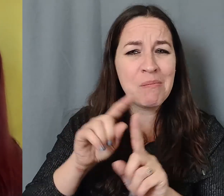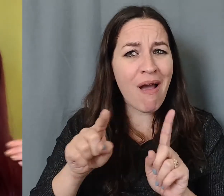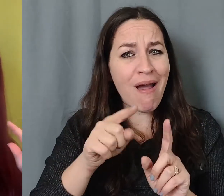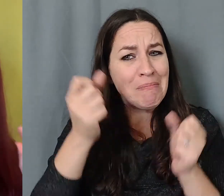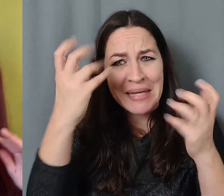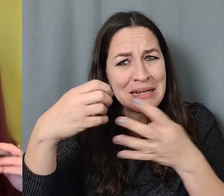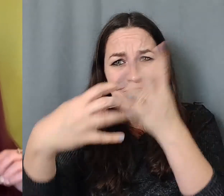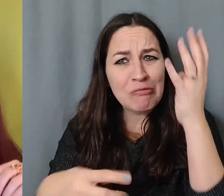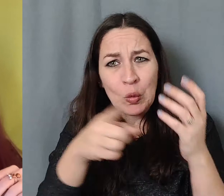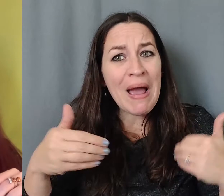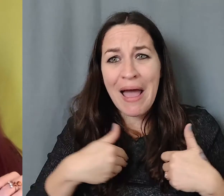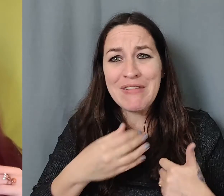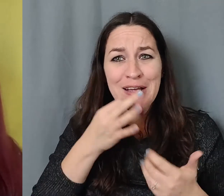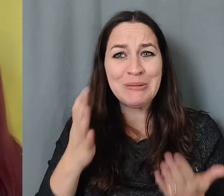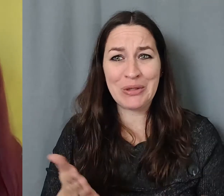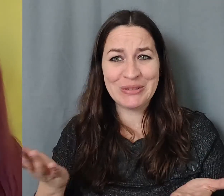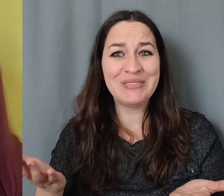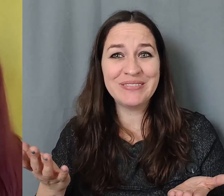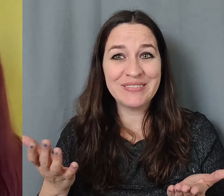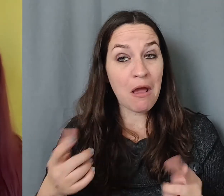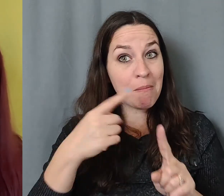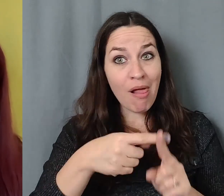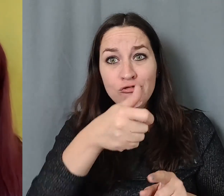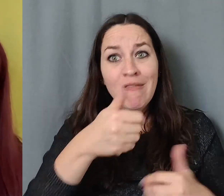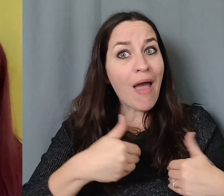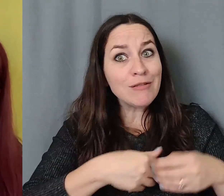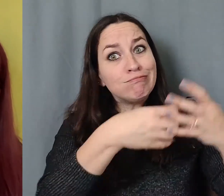that. Those are just silly examples. But I also promise you that there are things that you're a beginner at.